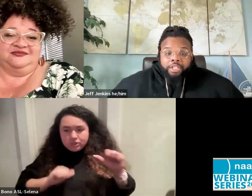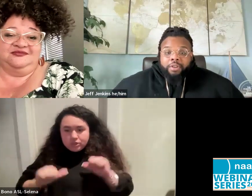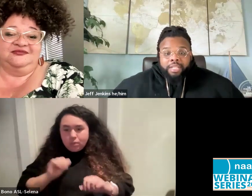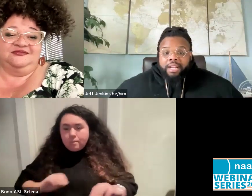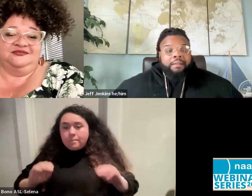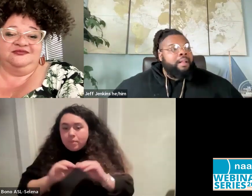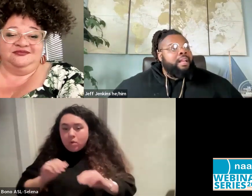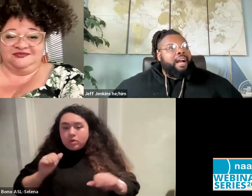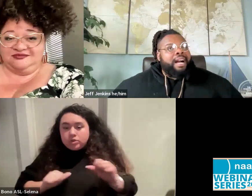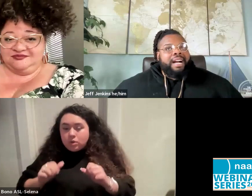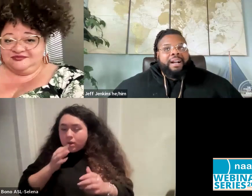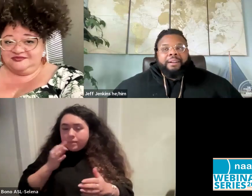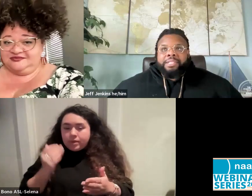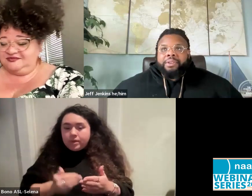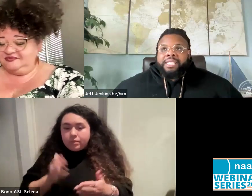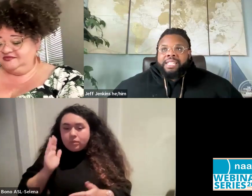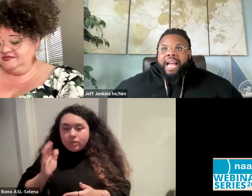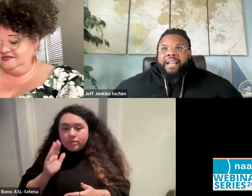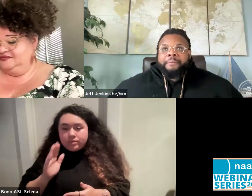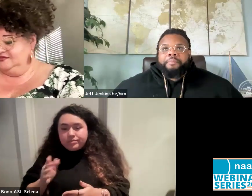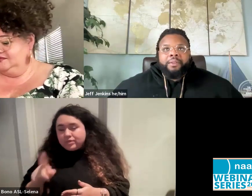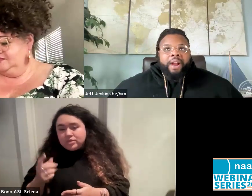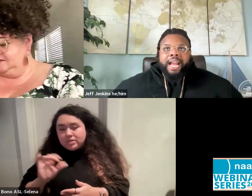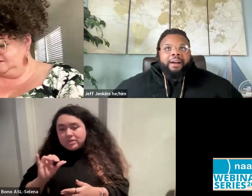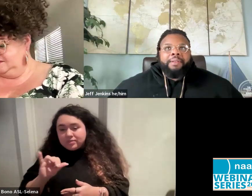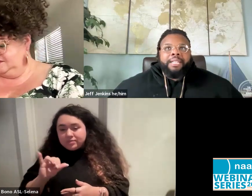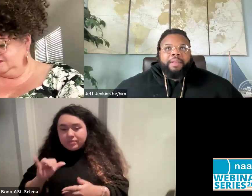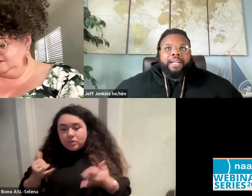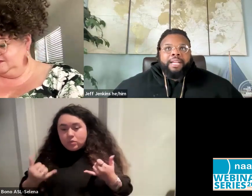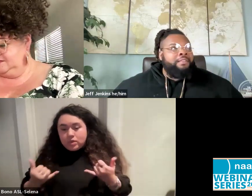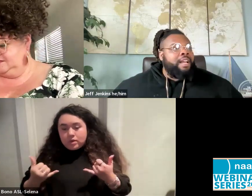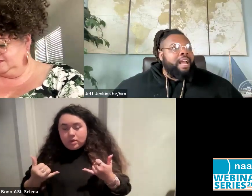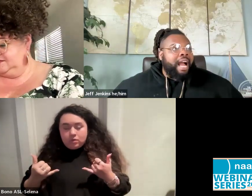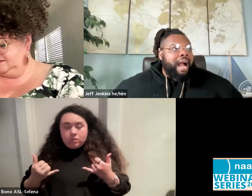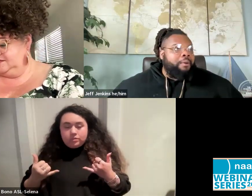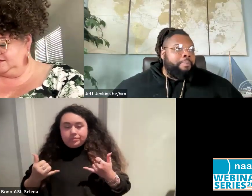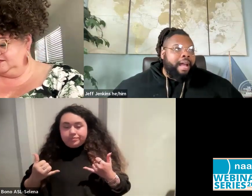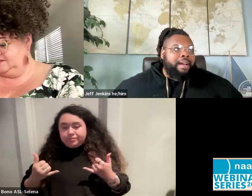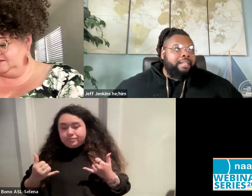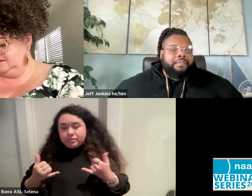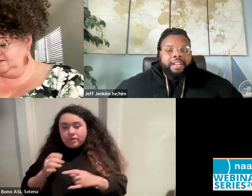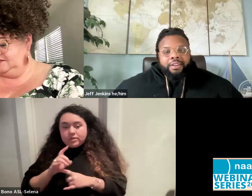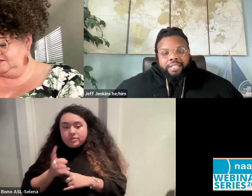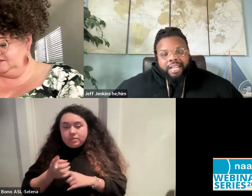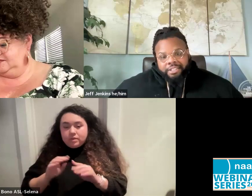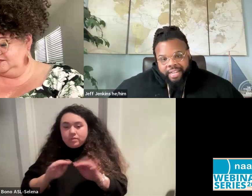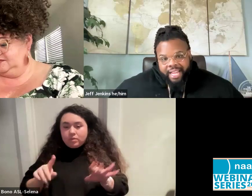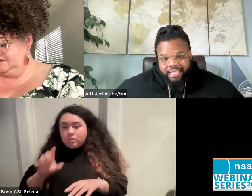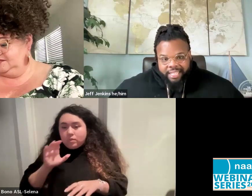So the car. So it's just like right now with this place. So I want to put out 100 videos in 100 days.